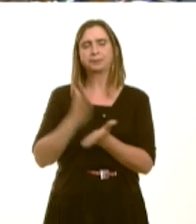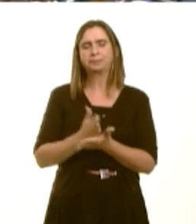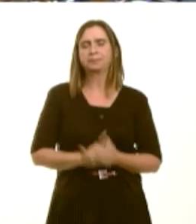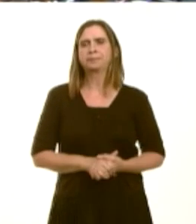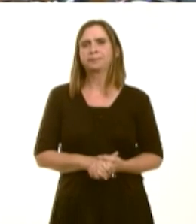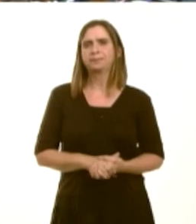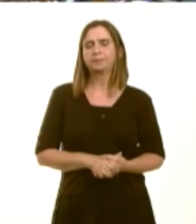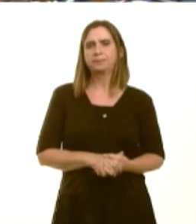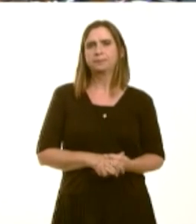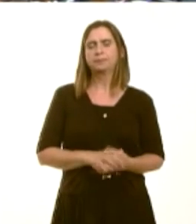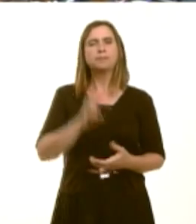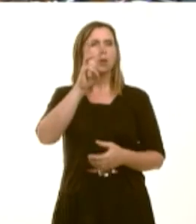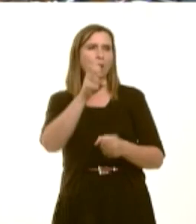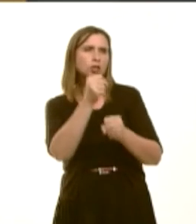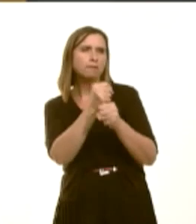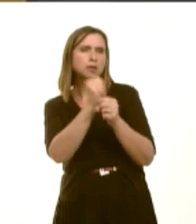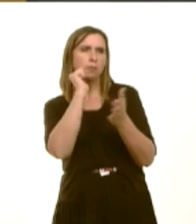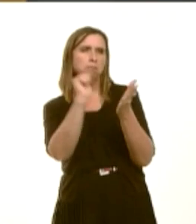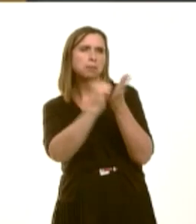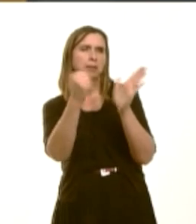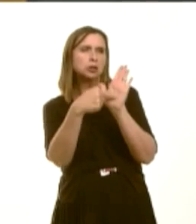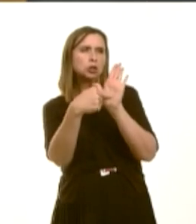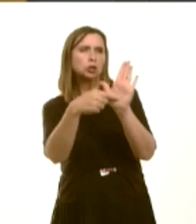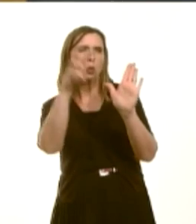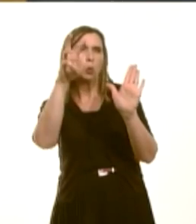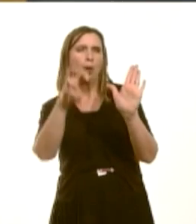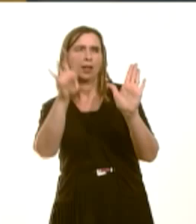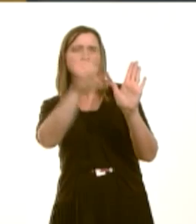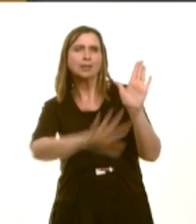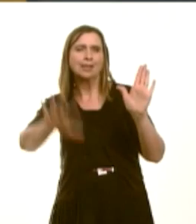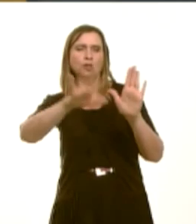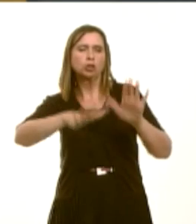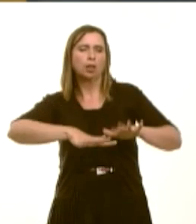the Welsh Government expects to publish a Welsh national marine plan, and also set out